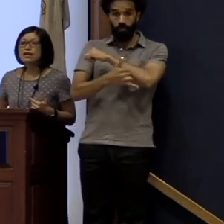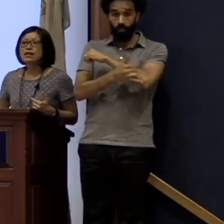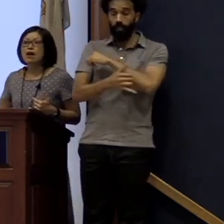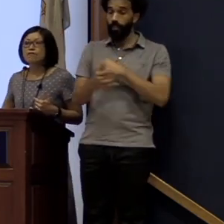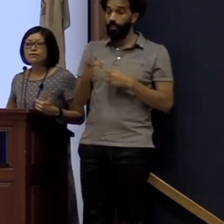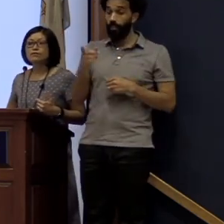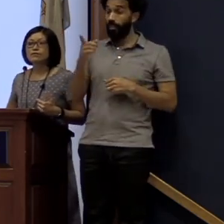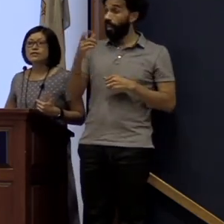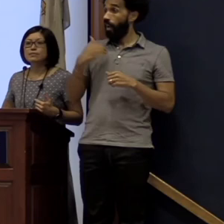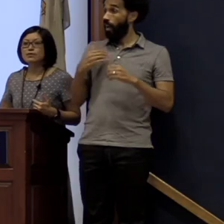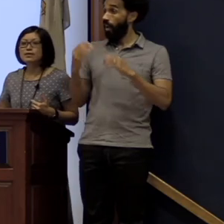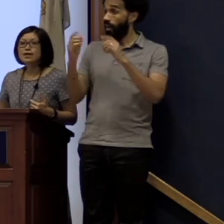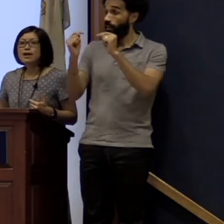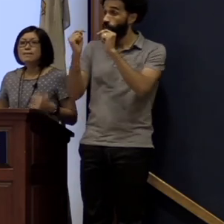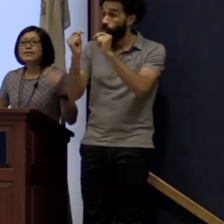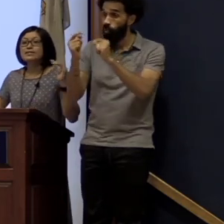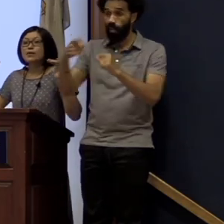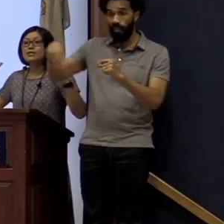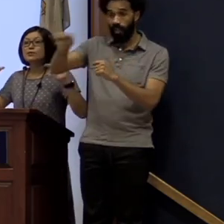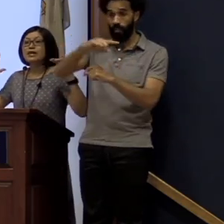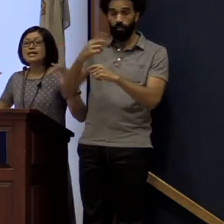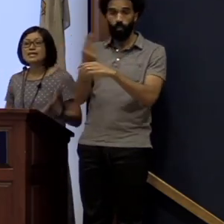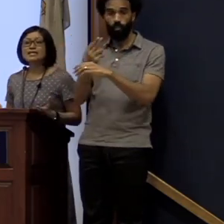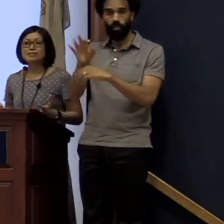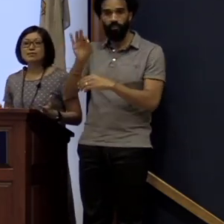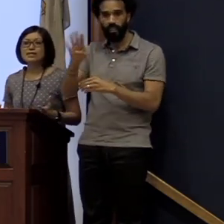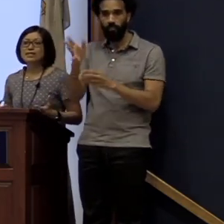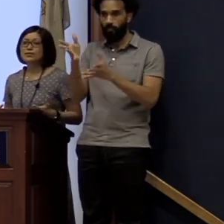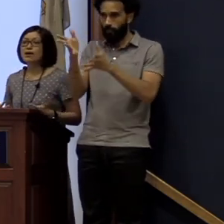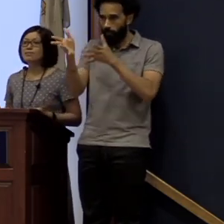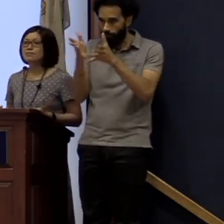often over Facebook because when you are in community and doing RPP